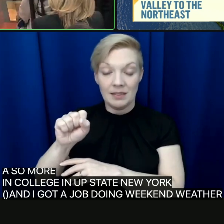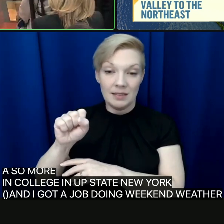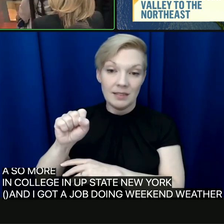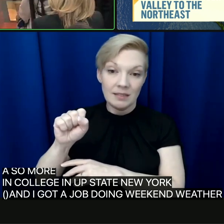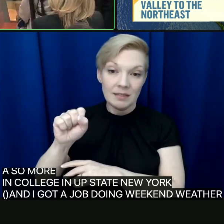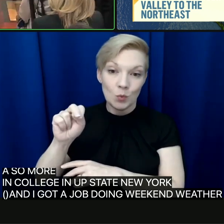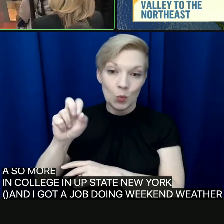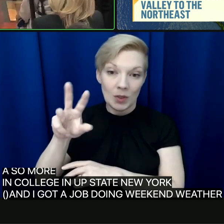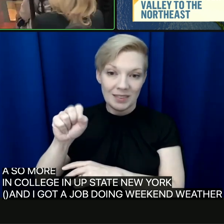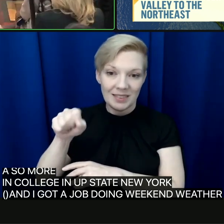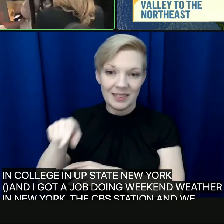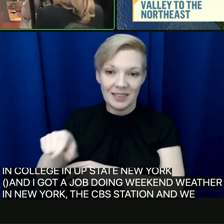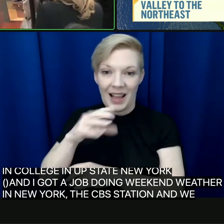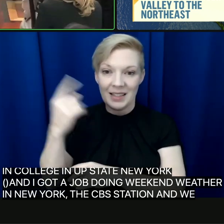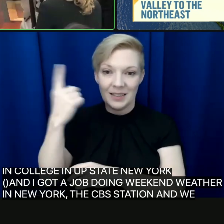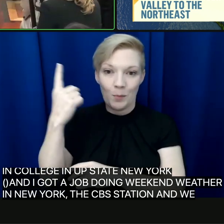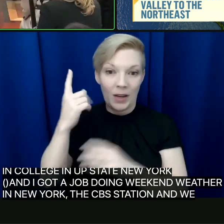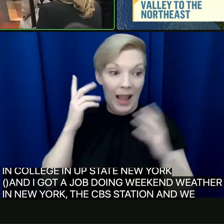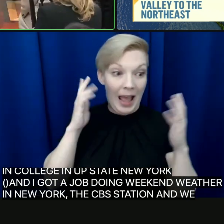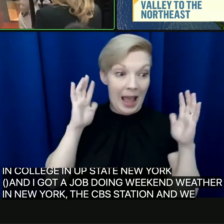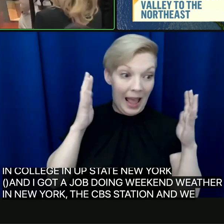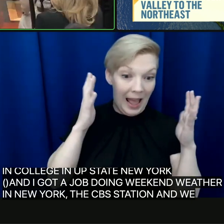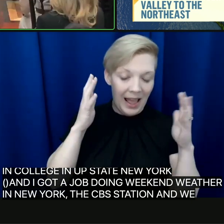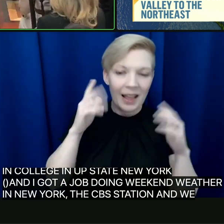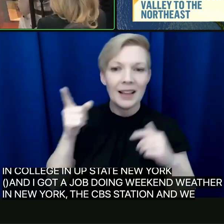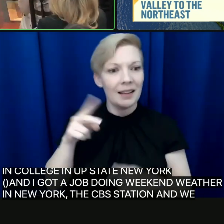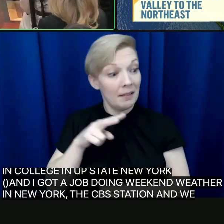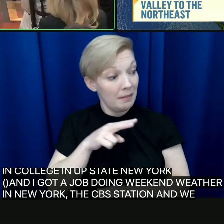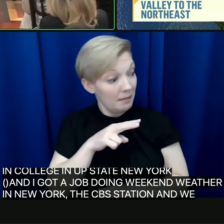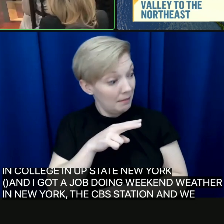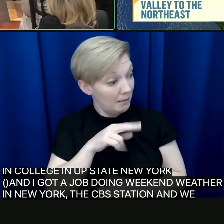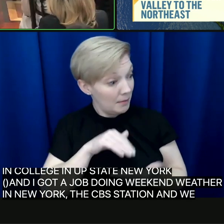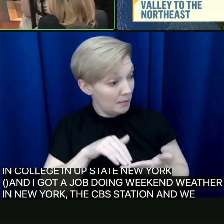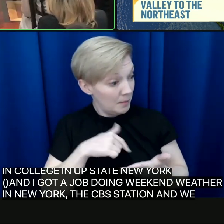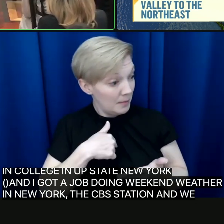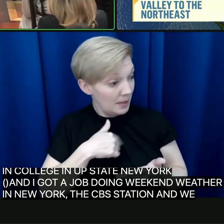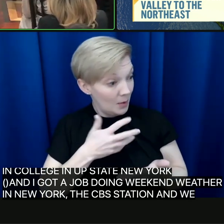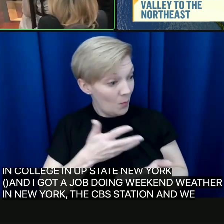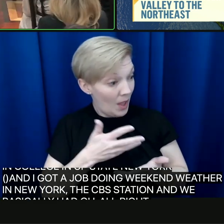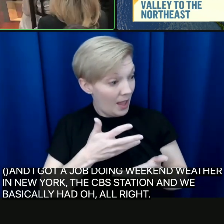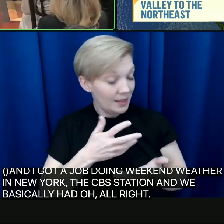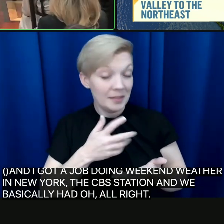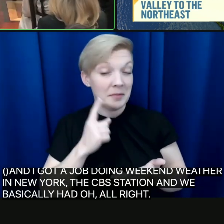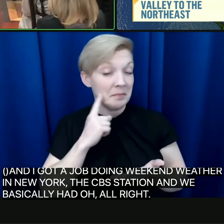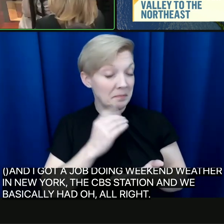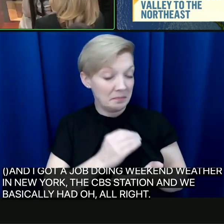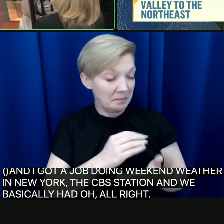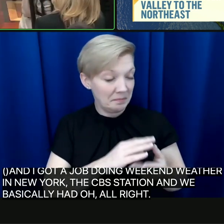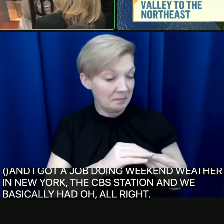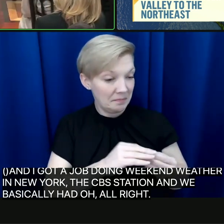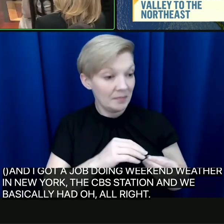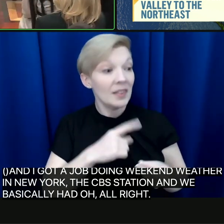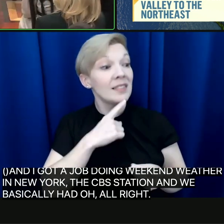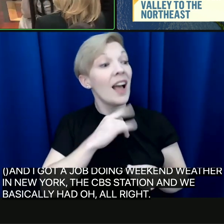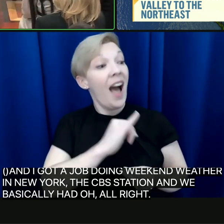Oh, all right. Pardon? Onondaga County. And we got up.